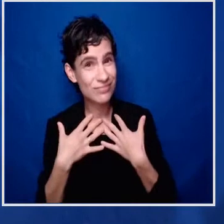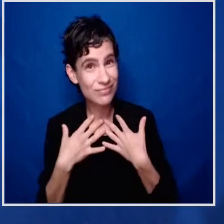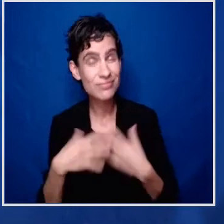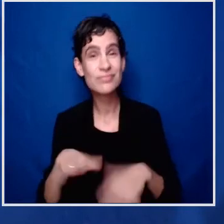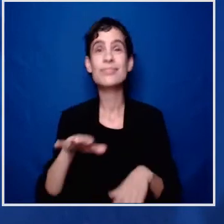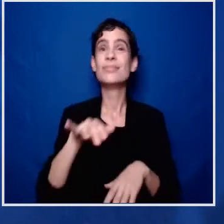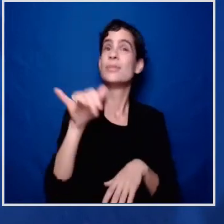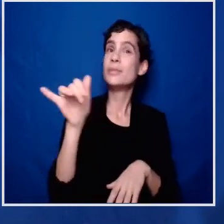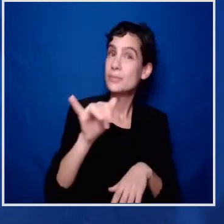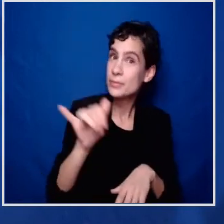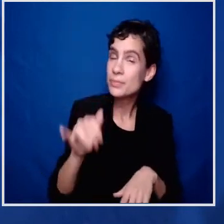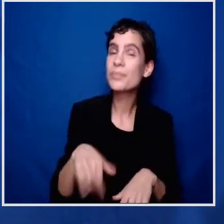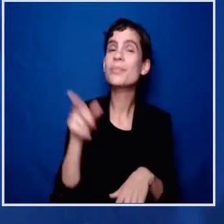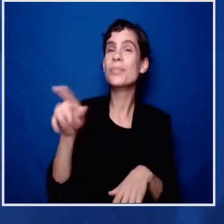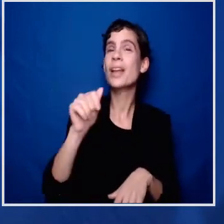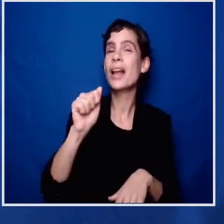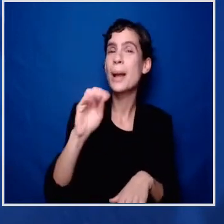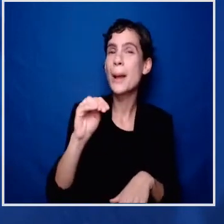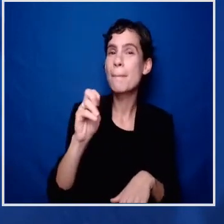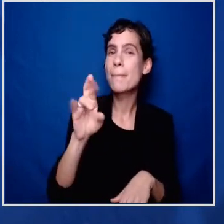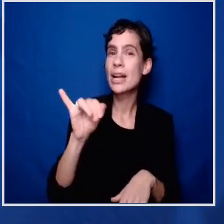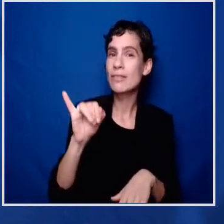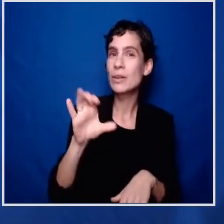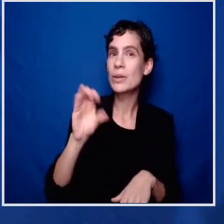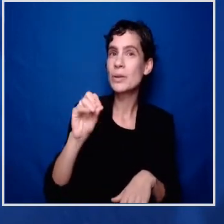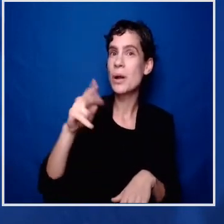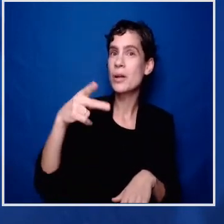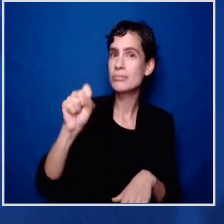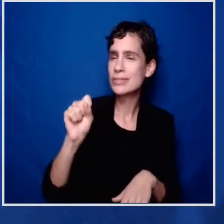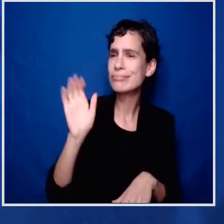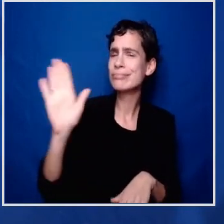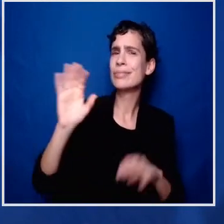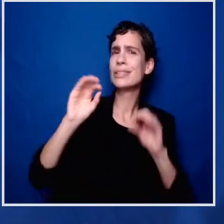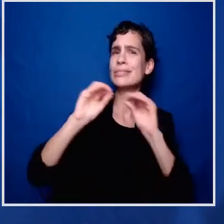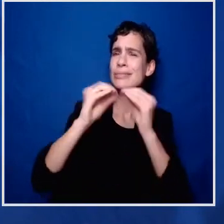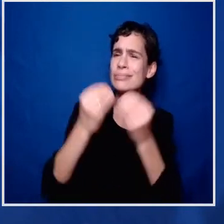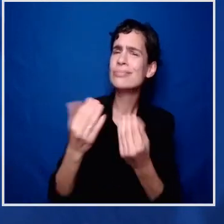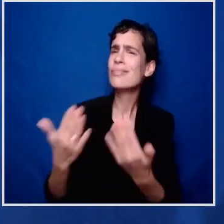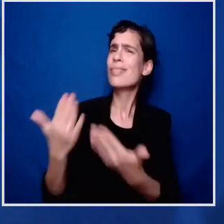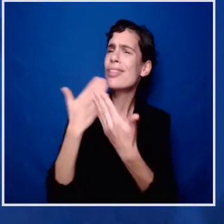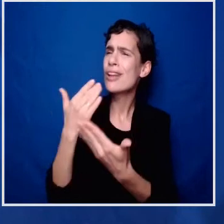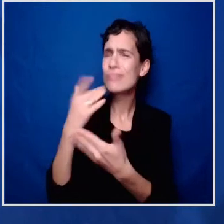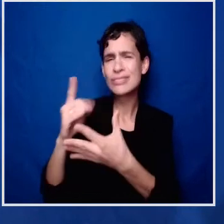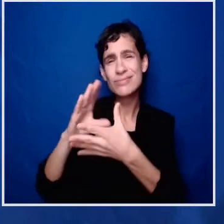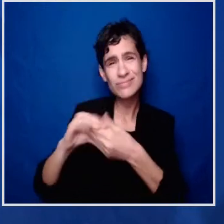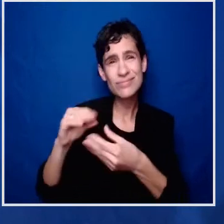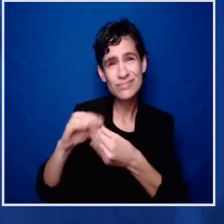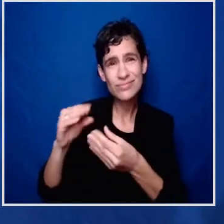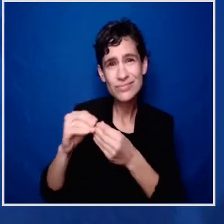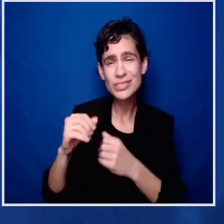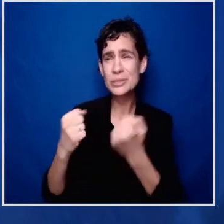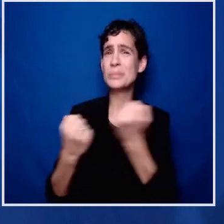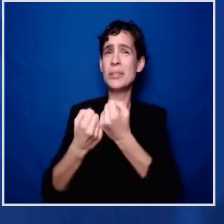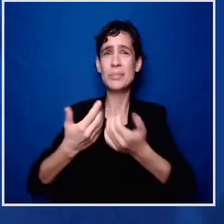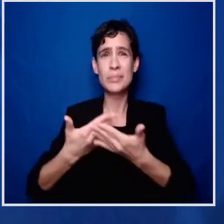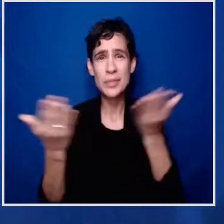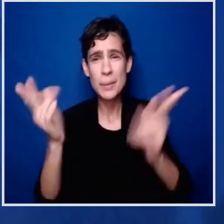DAVID FOR THAT SPECIAL